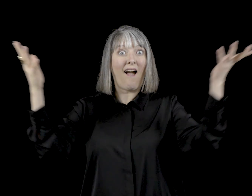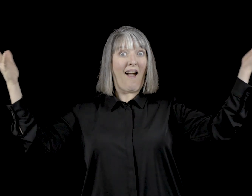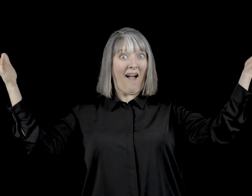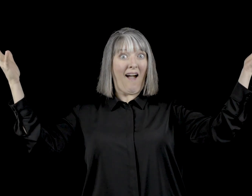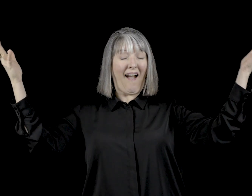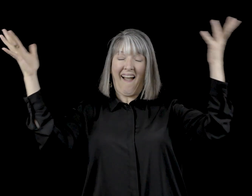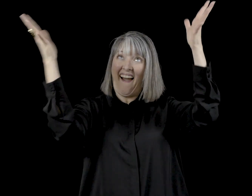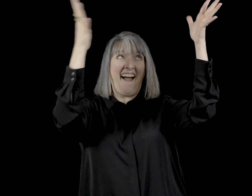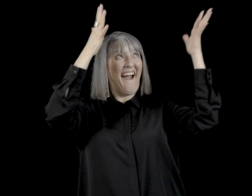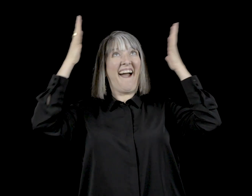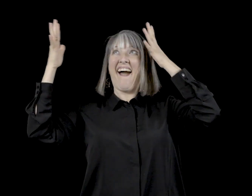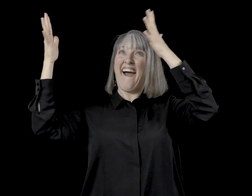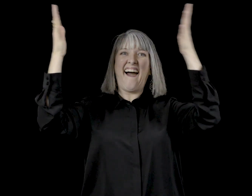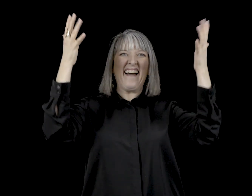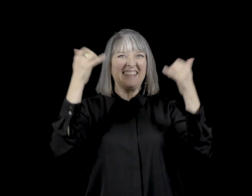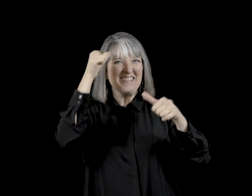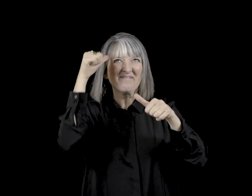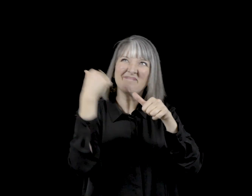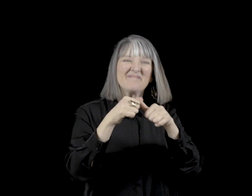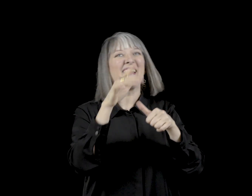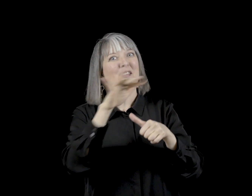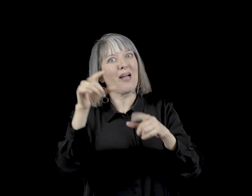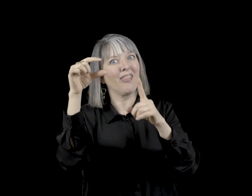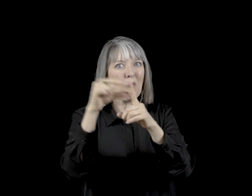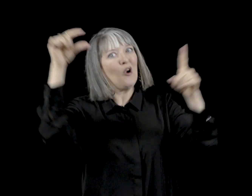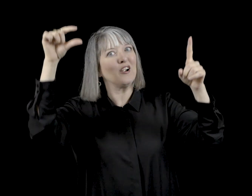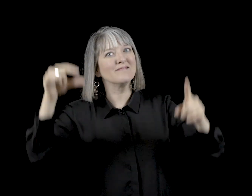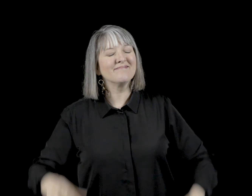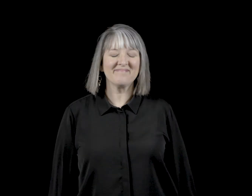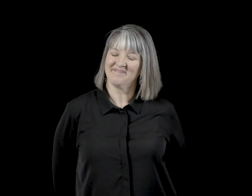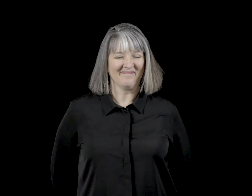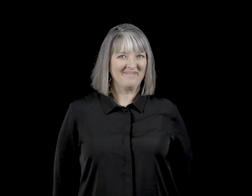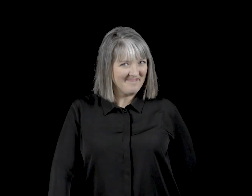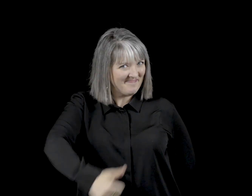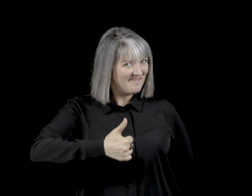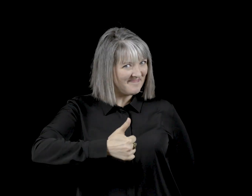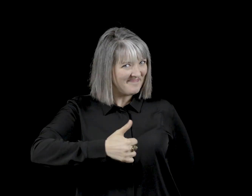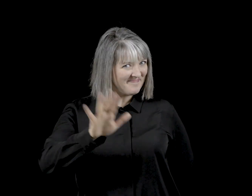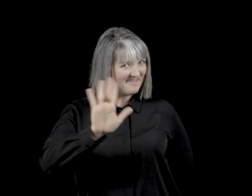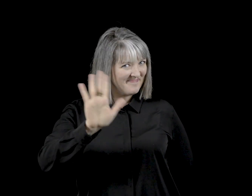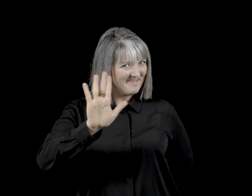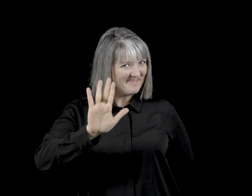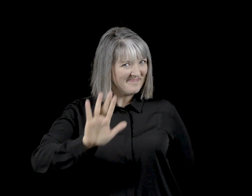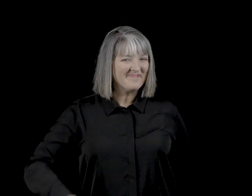Voila! Hear the crowd erupting! Now we can remember how to spell that word! Cheerios!